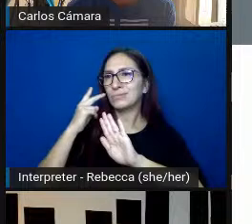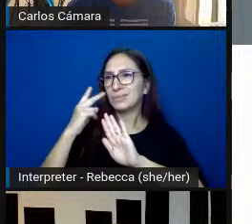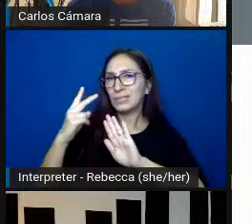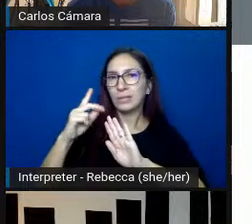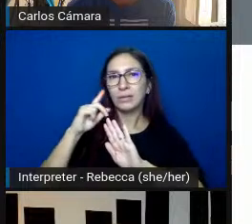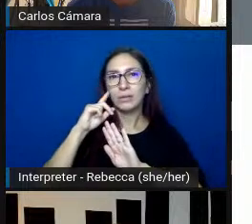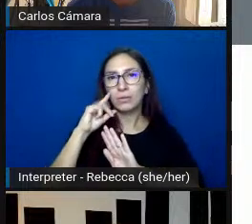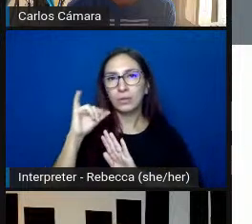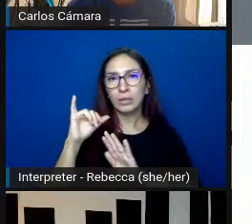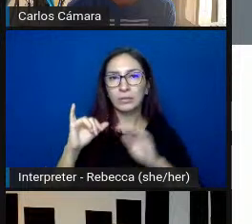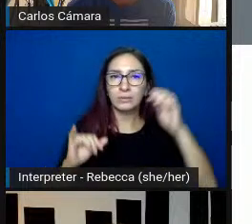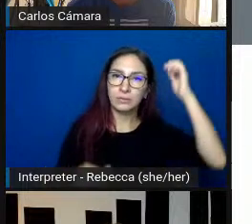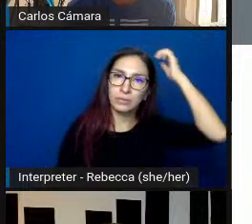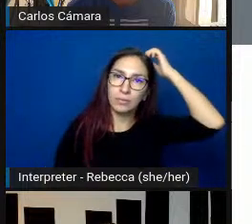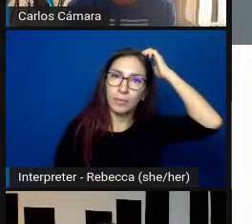I think we have